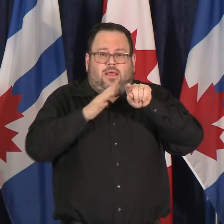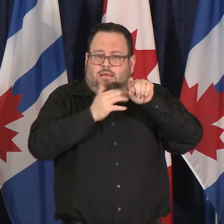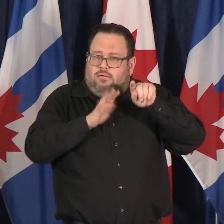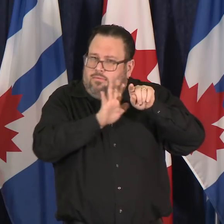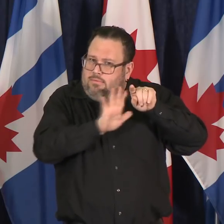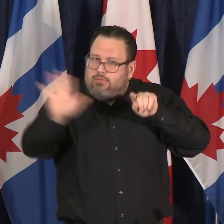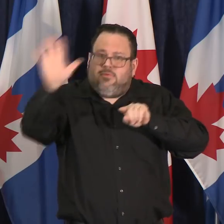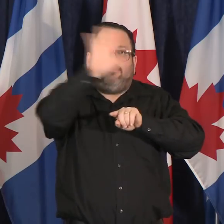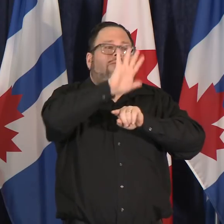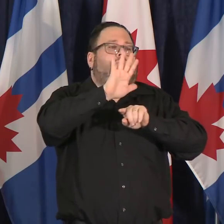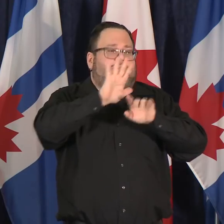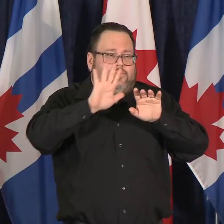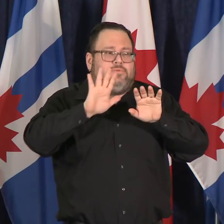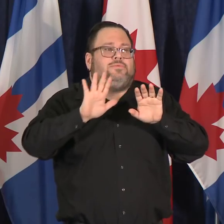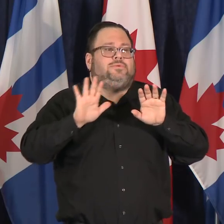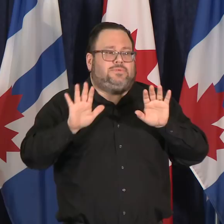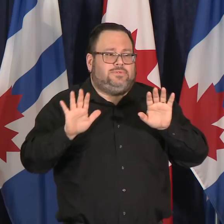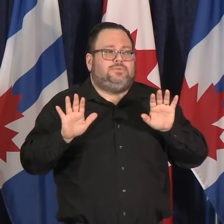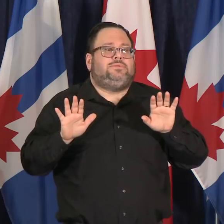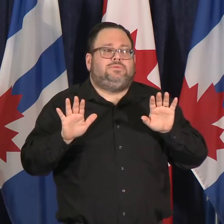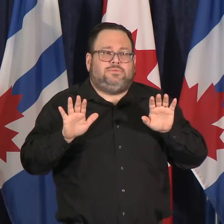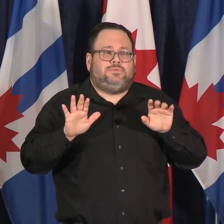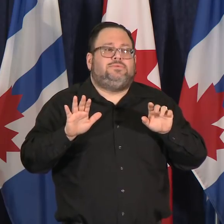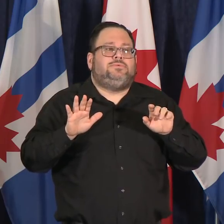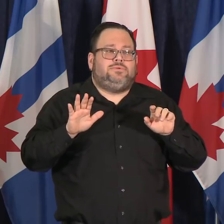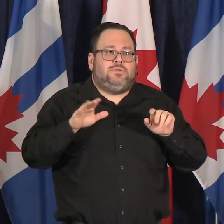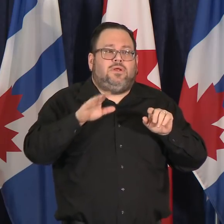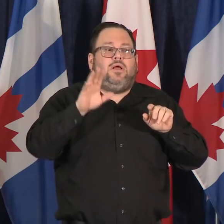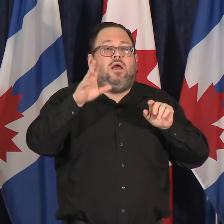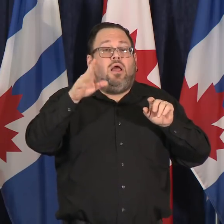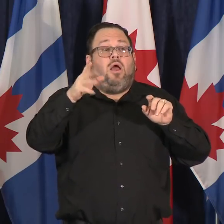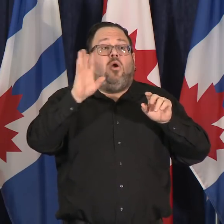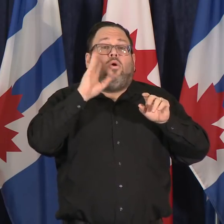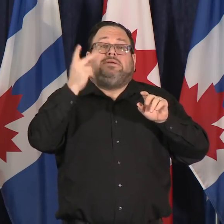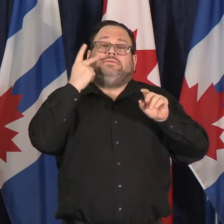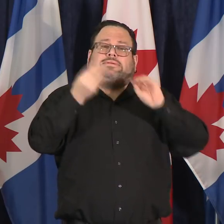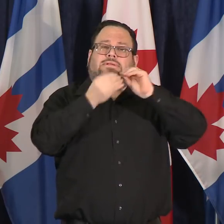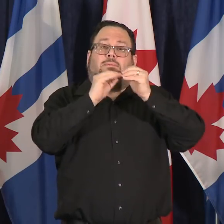on that what comes after the curve well what comes after the curve depends on us